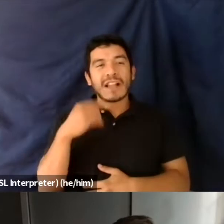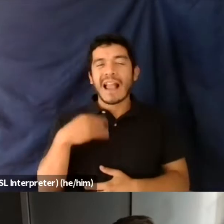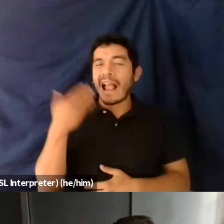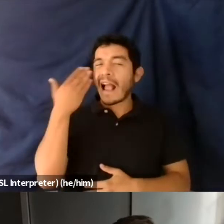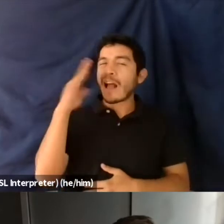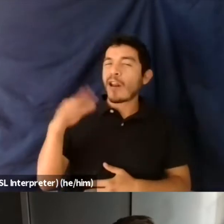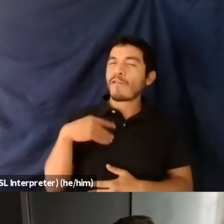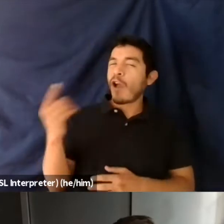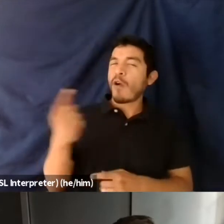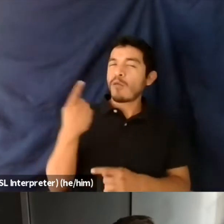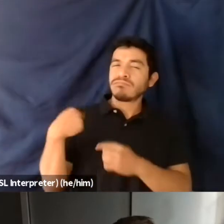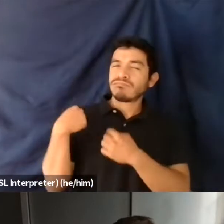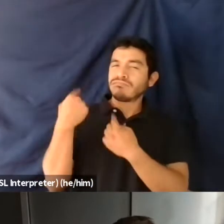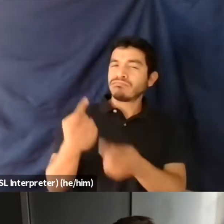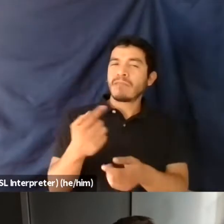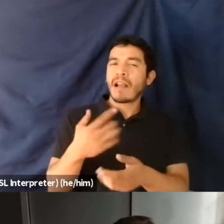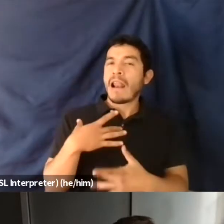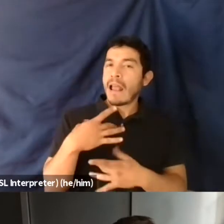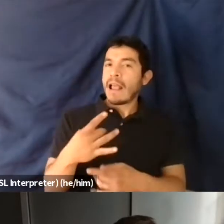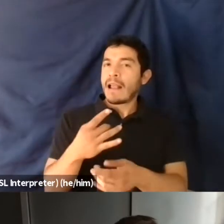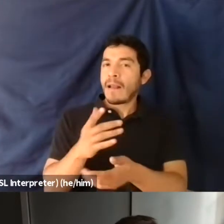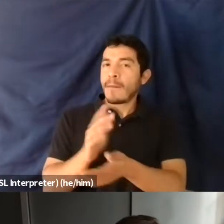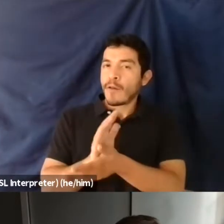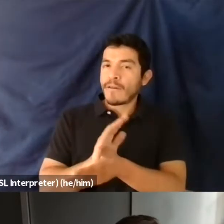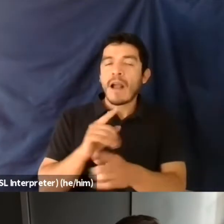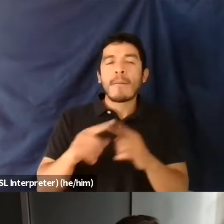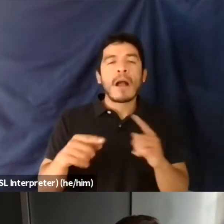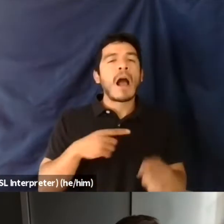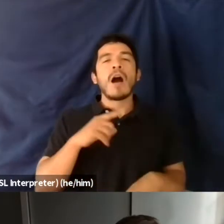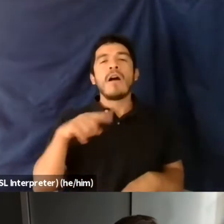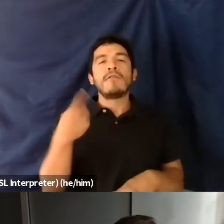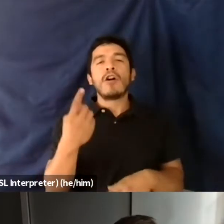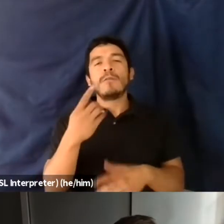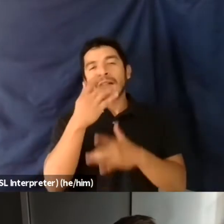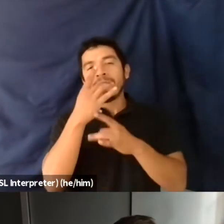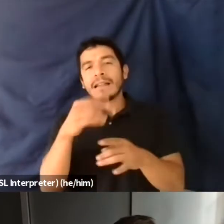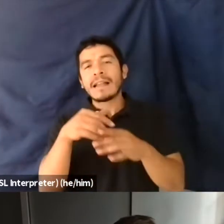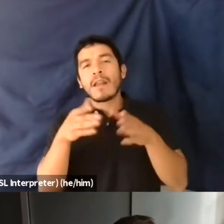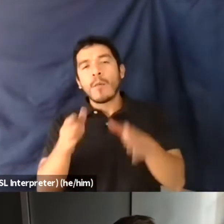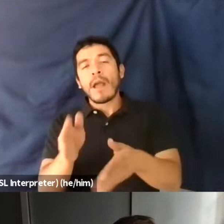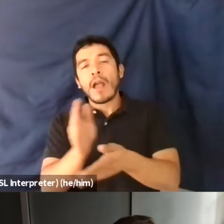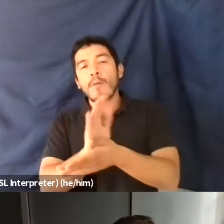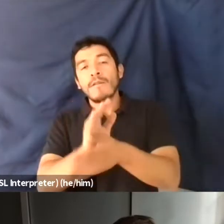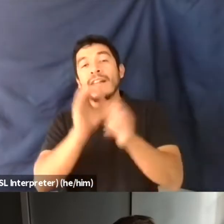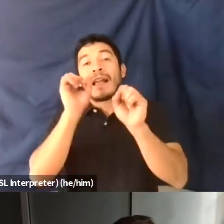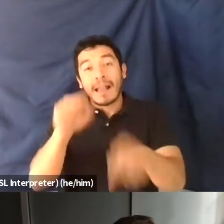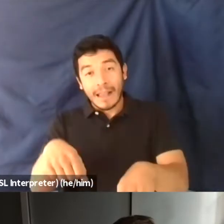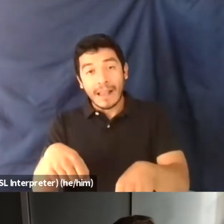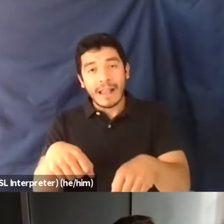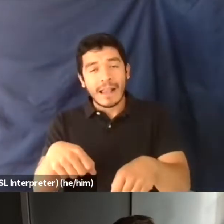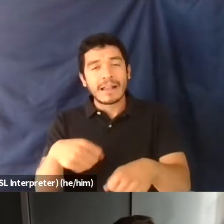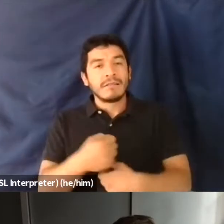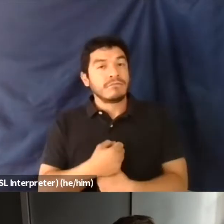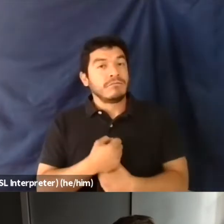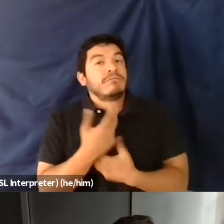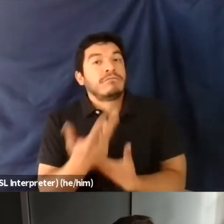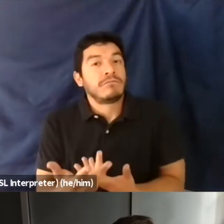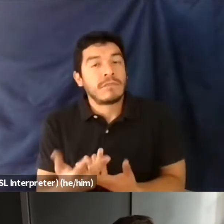in filmmaking, but I've always been interested in the way that films can unlock emotion and unlock parts of ourselves